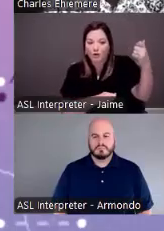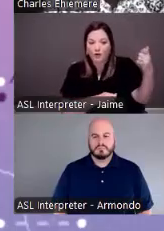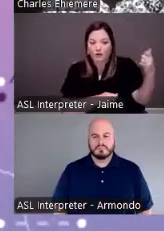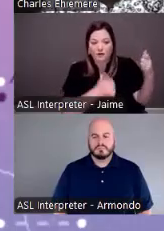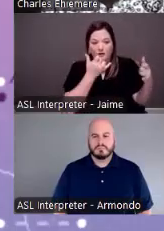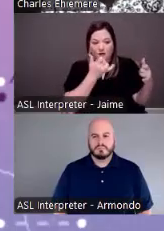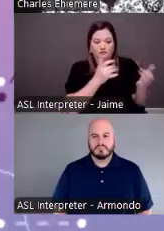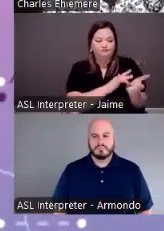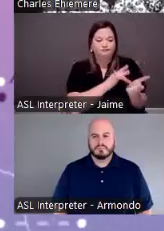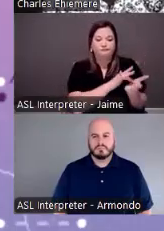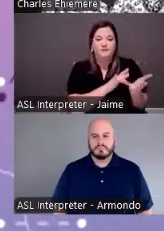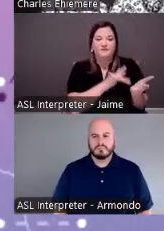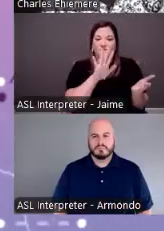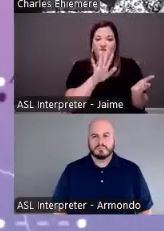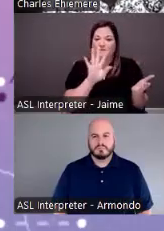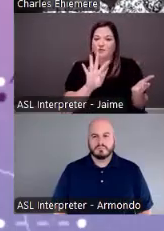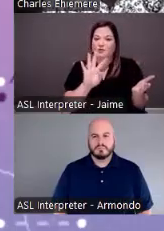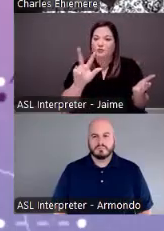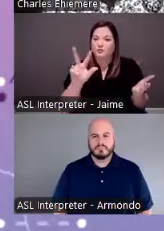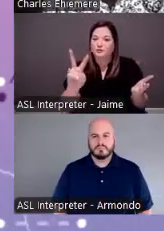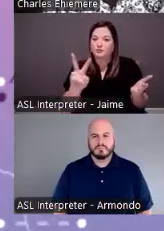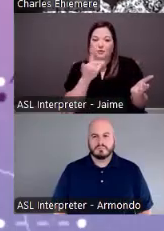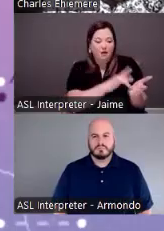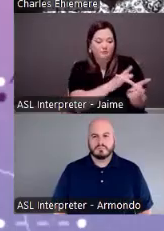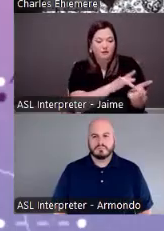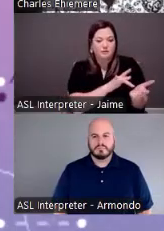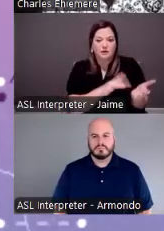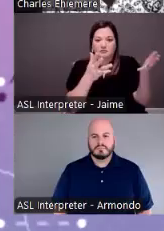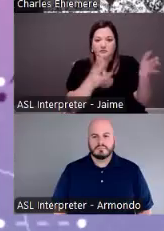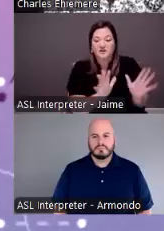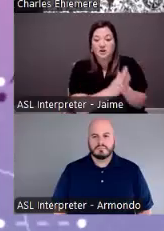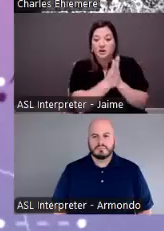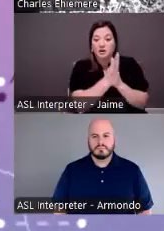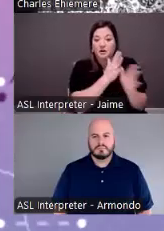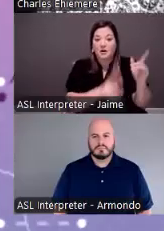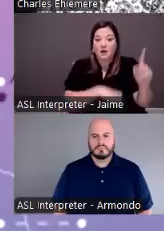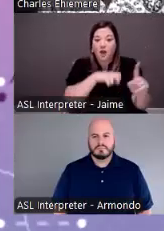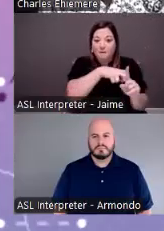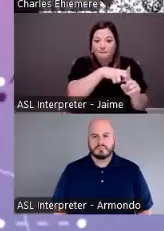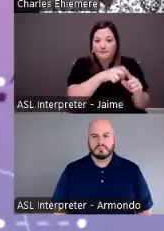So once they call that 5432 when it was live,